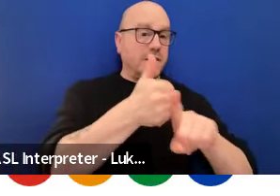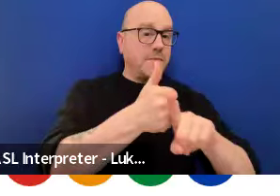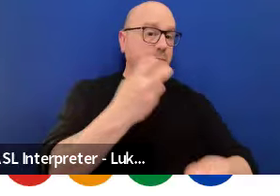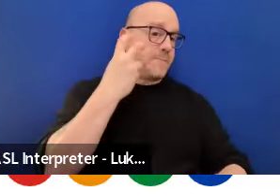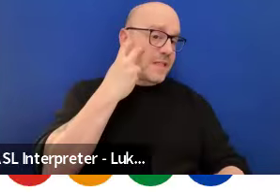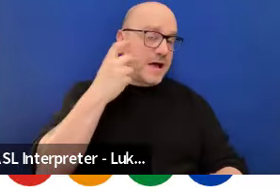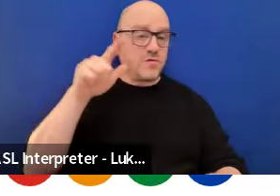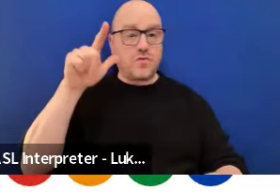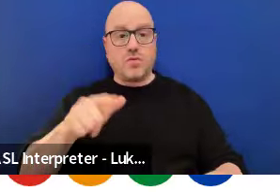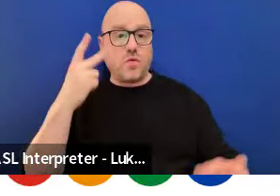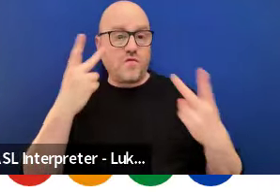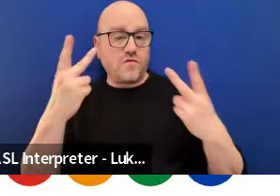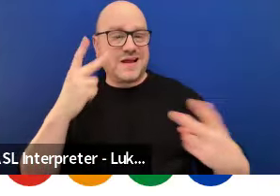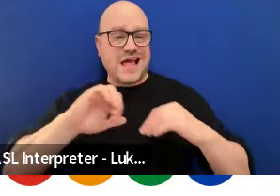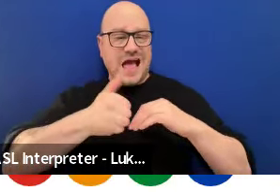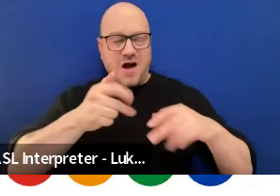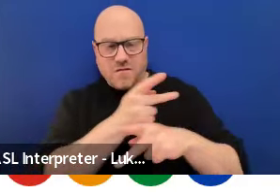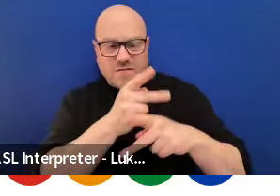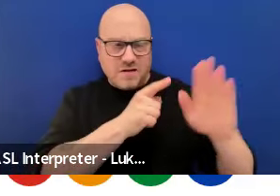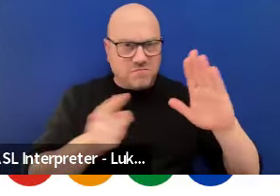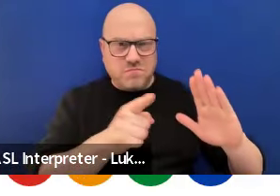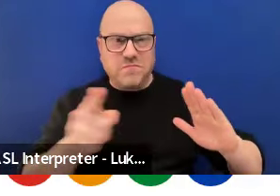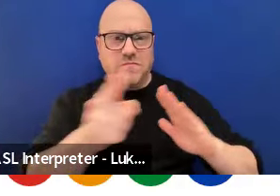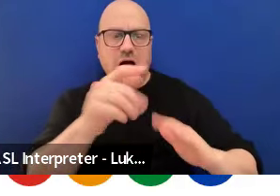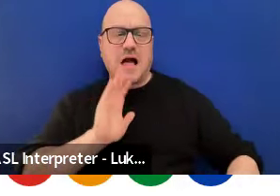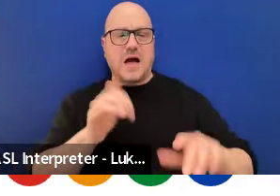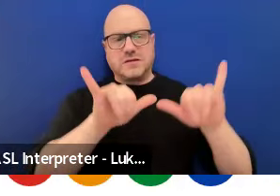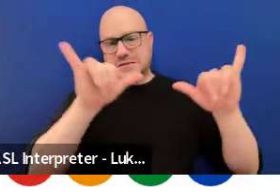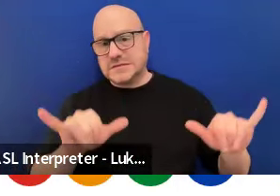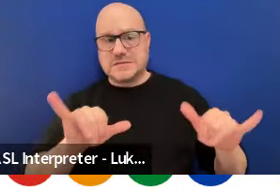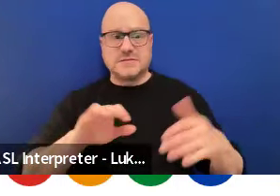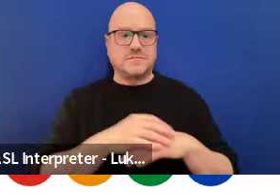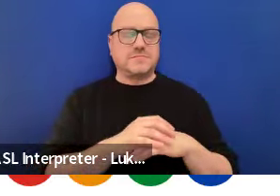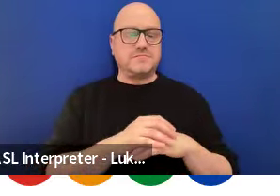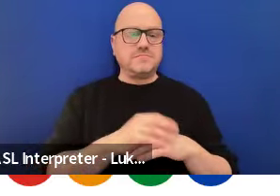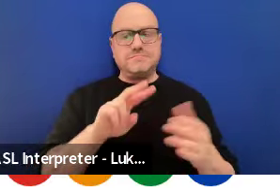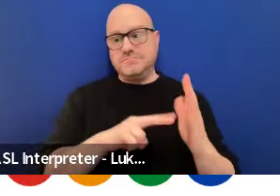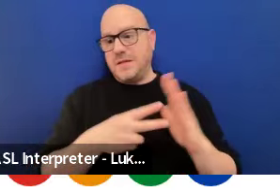MAKING IT EASIER FOR RIDERS WHO ARE BLIND OR HAVE LOW VISION TO